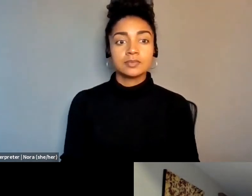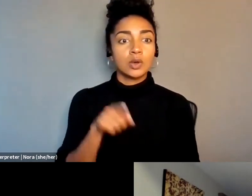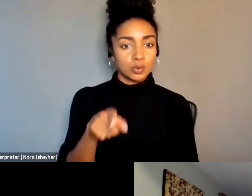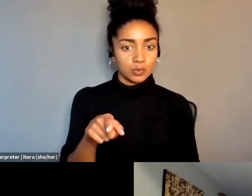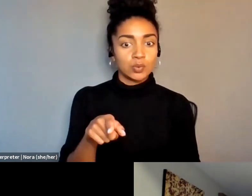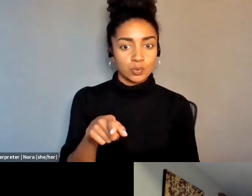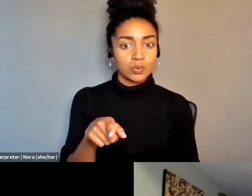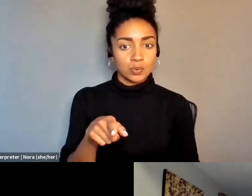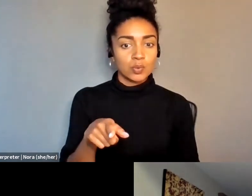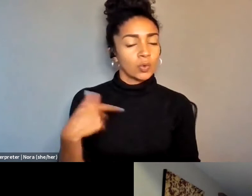We know the approaches